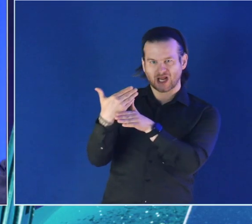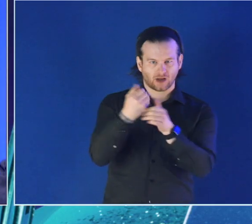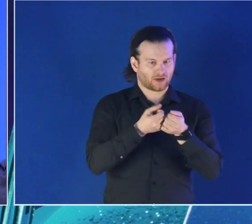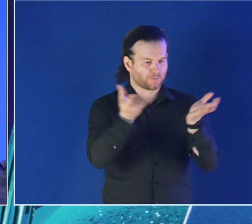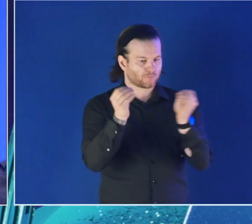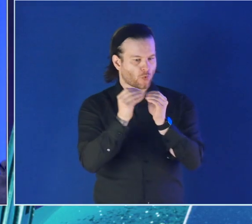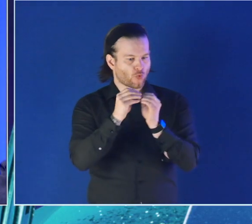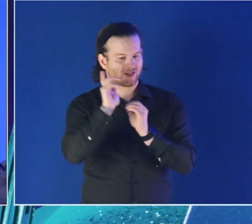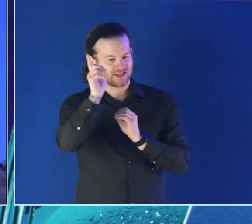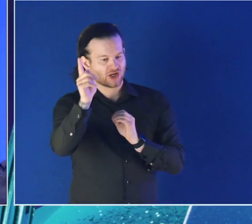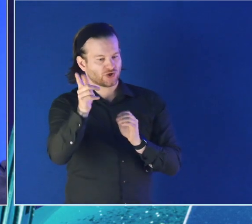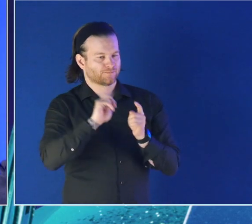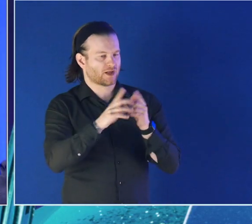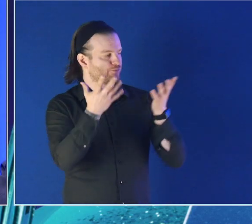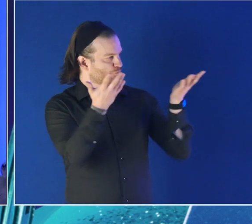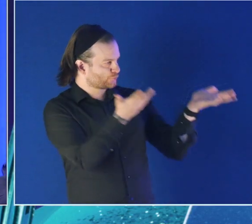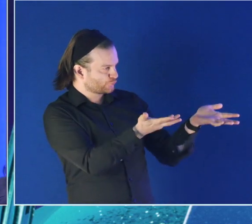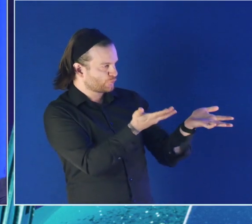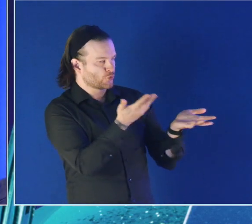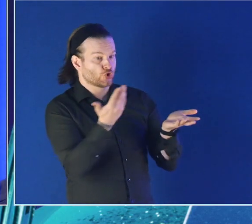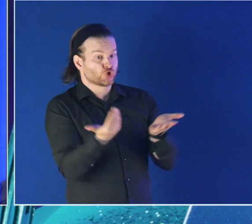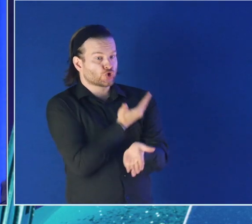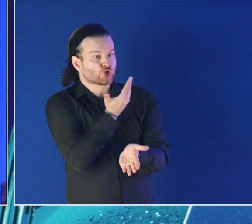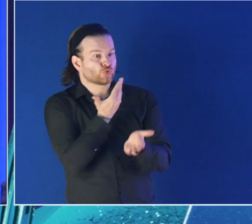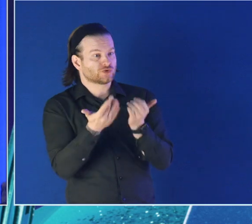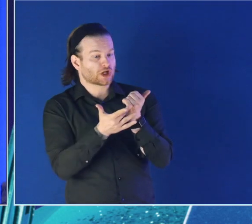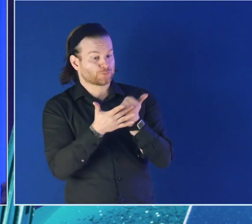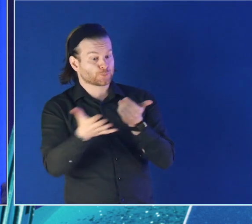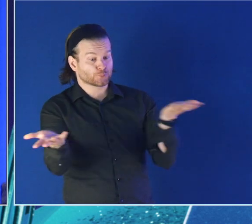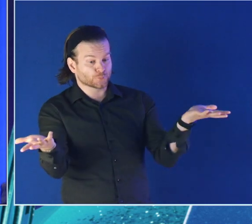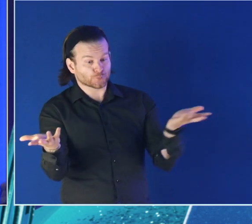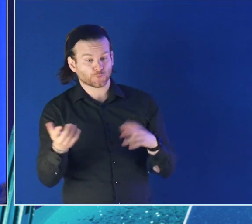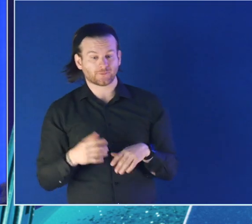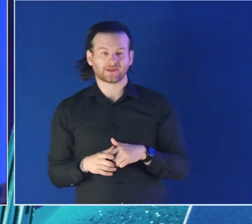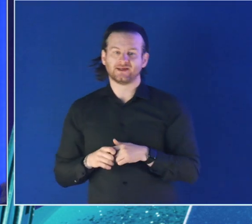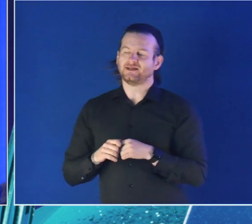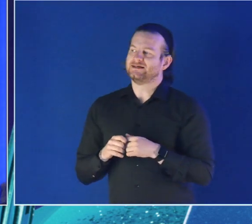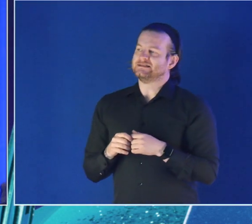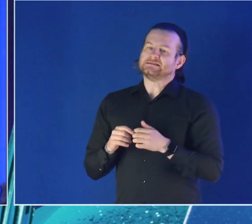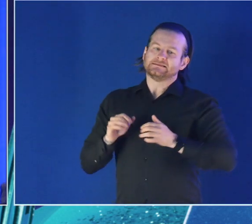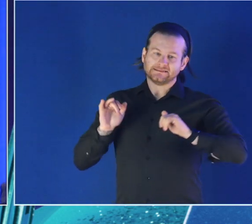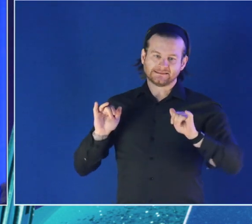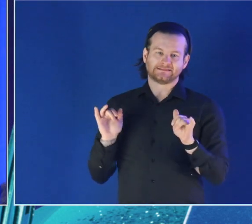But looking at the impact, Tim Gleason is now receiving